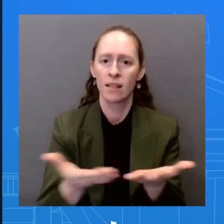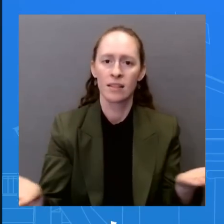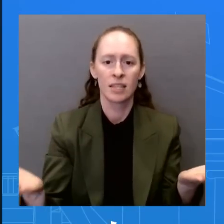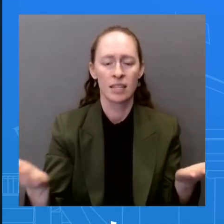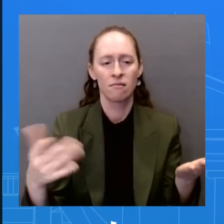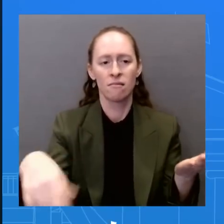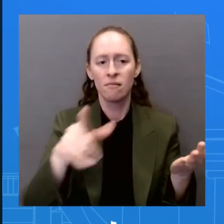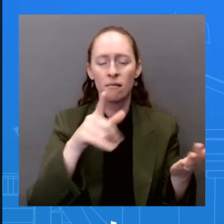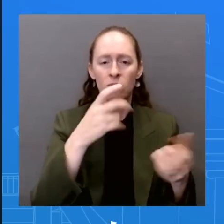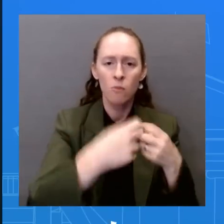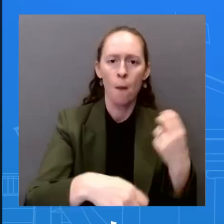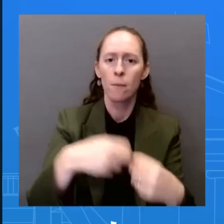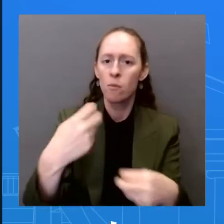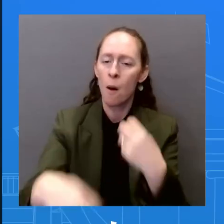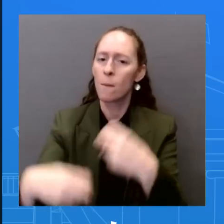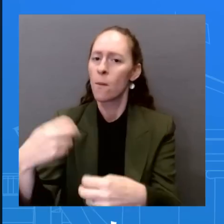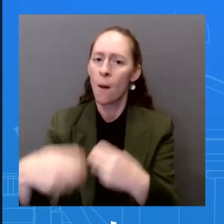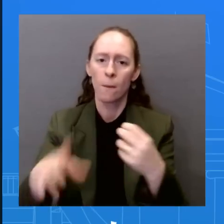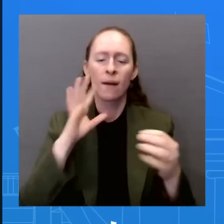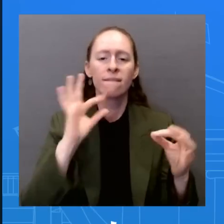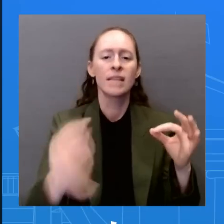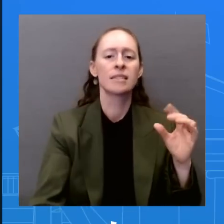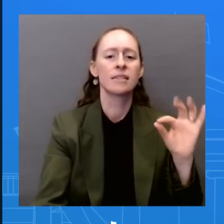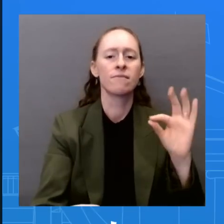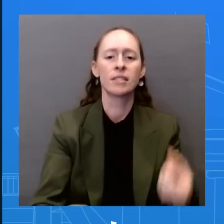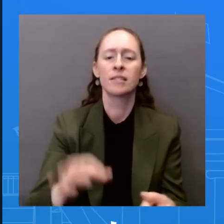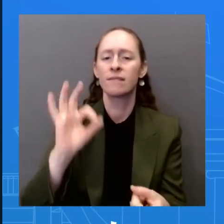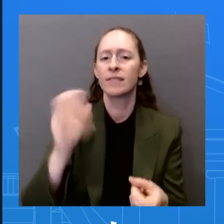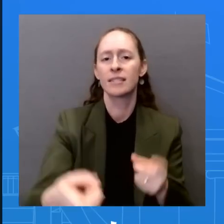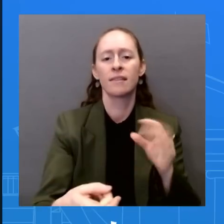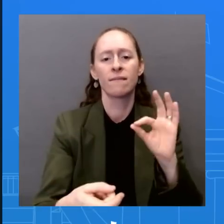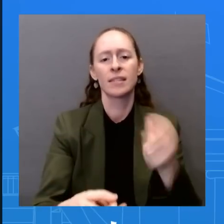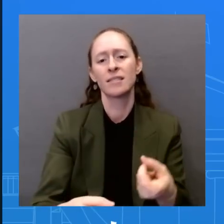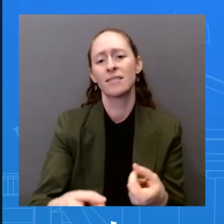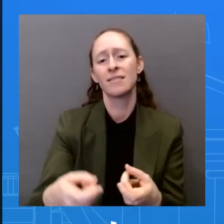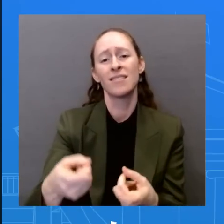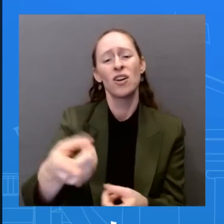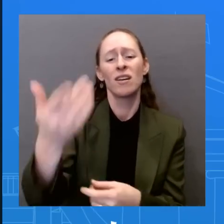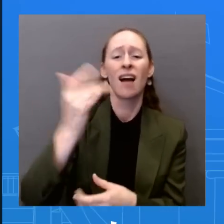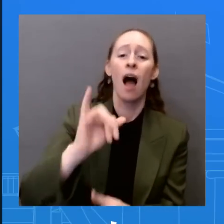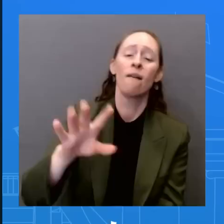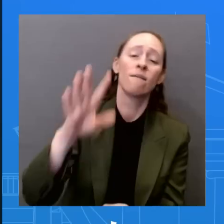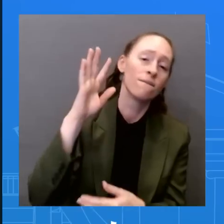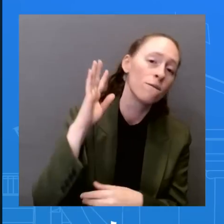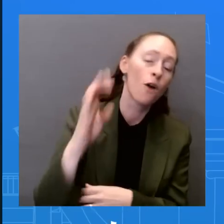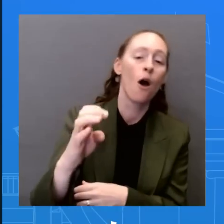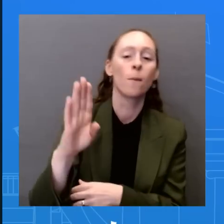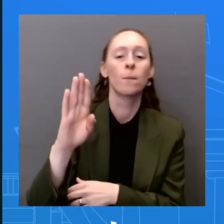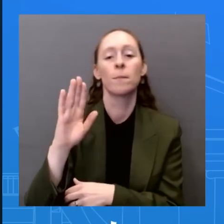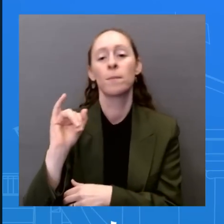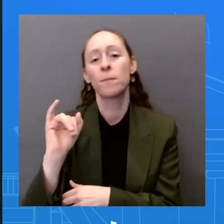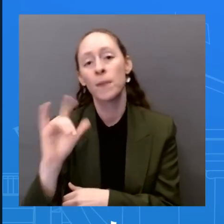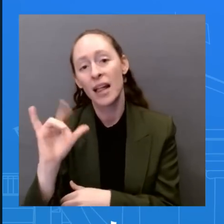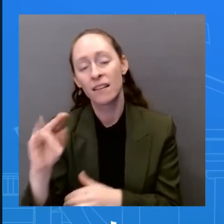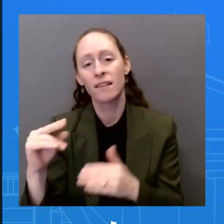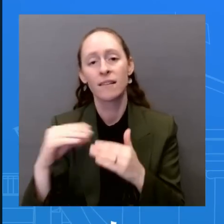We've talked about the $400 million through the American Rescue Plan for water upgrades across that particular -- that very state.